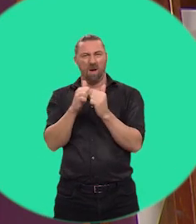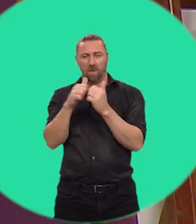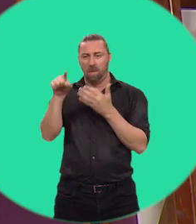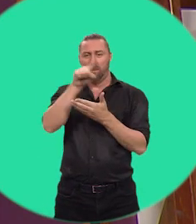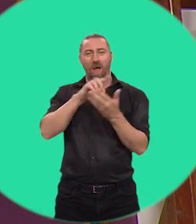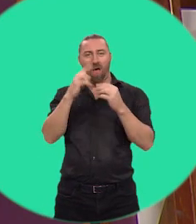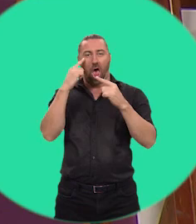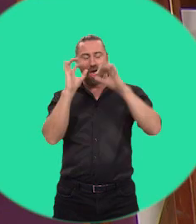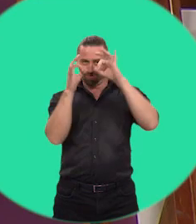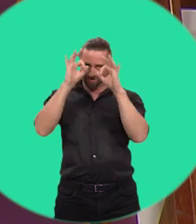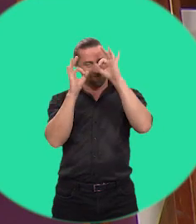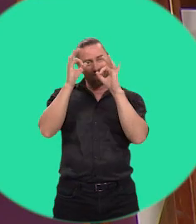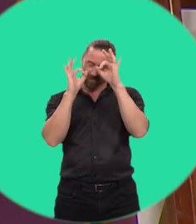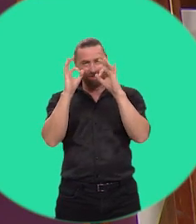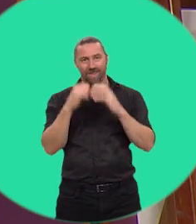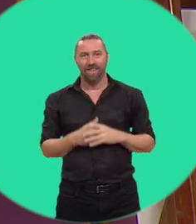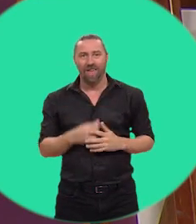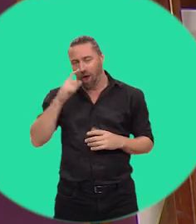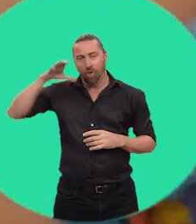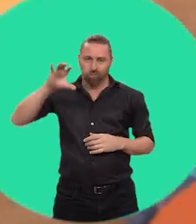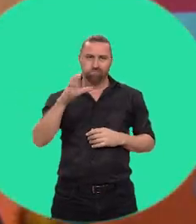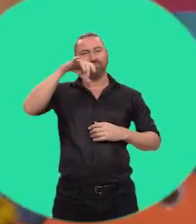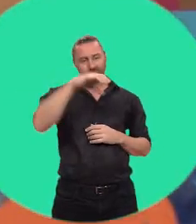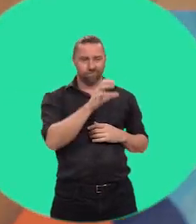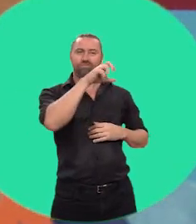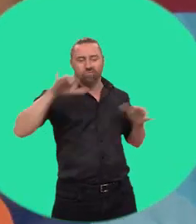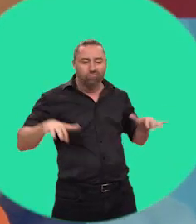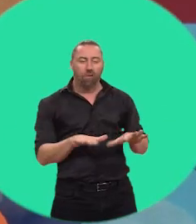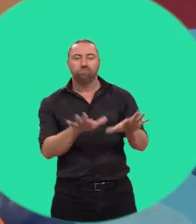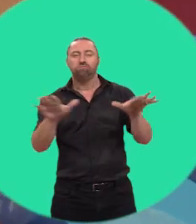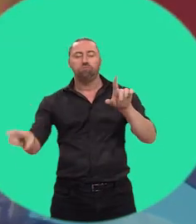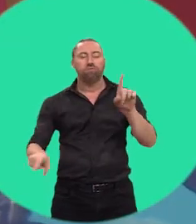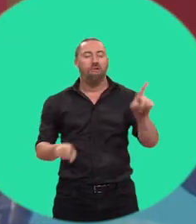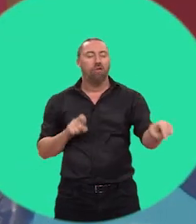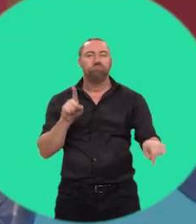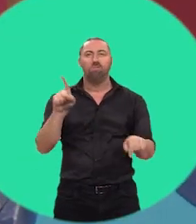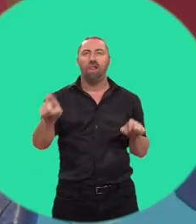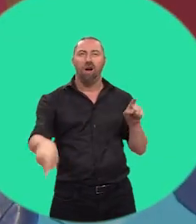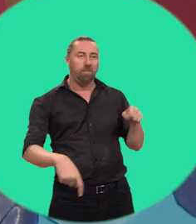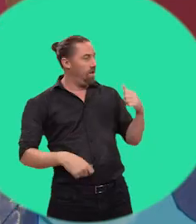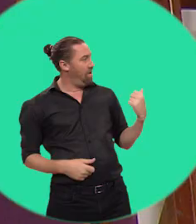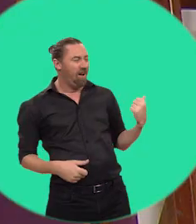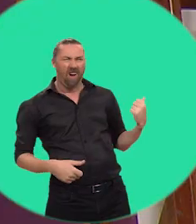with some googly eyes. So, he can come and bubble on and swim over here, and just like that,